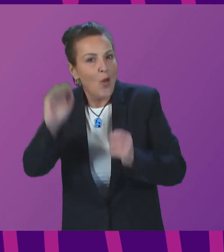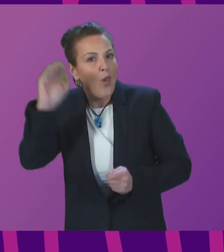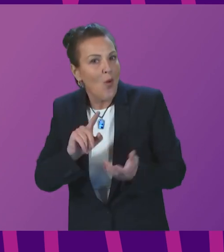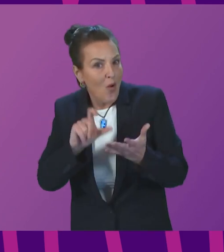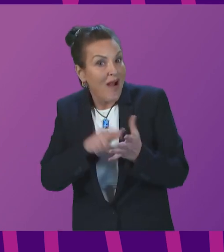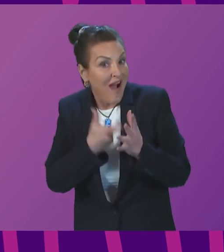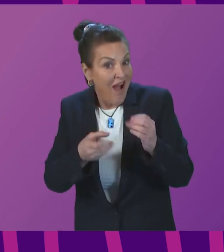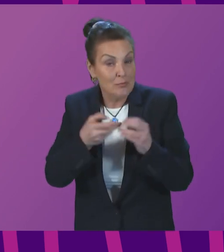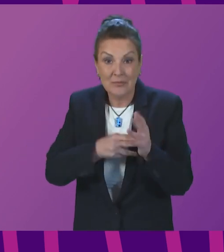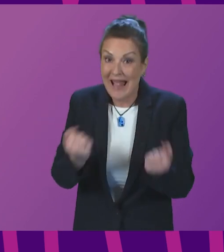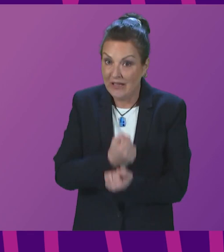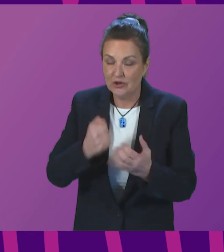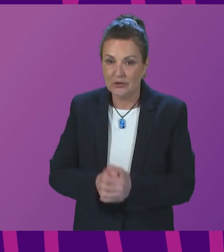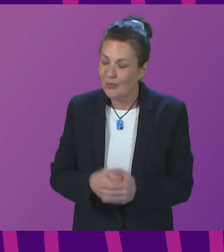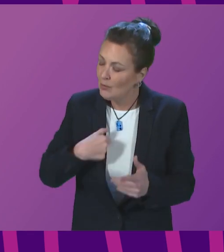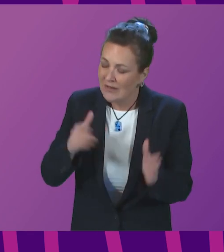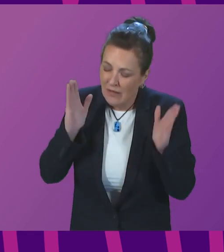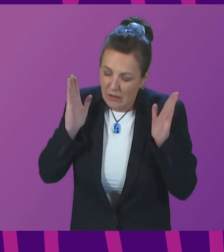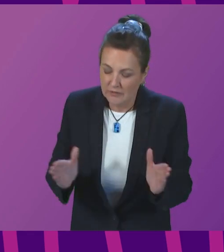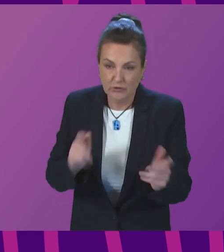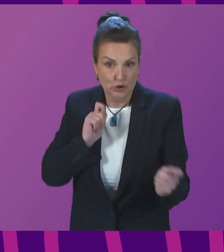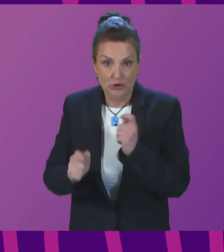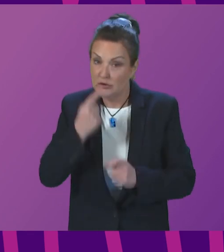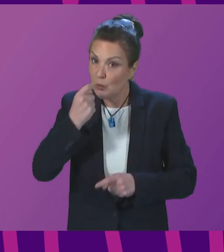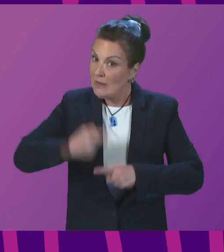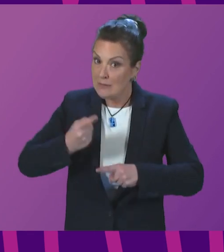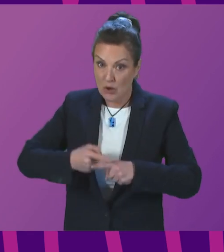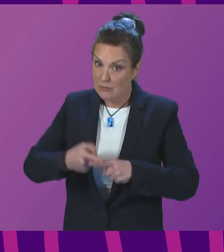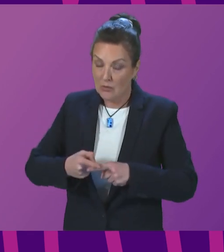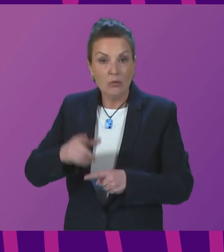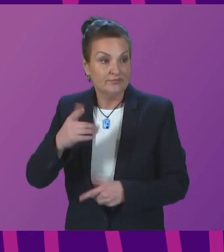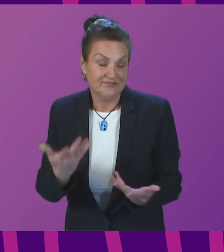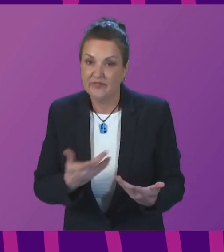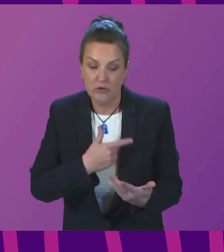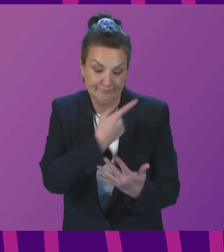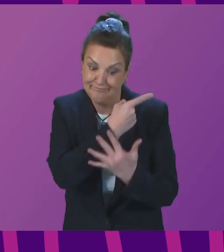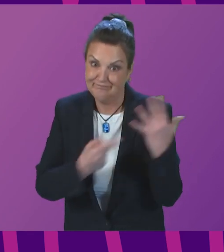We need to make that transition as quickly as possible, for a variety of reasons—the